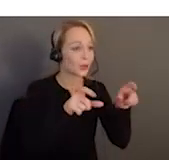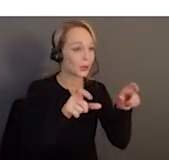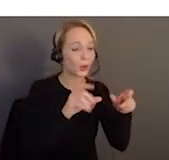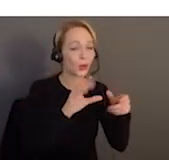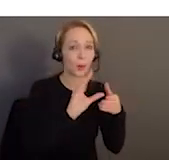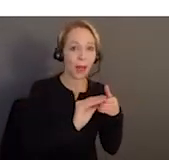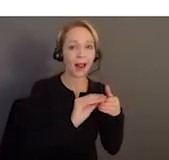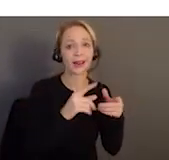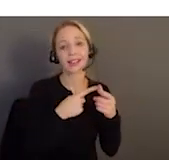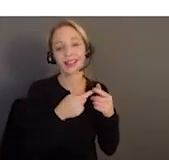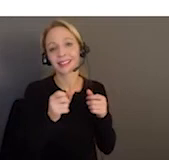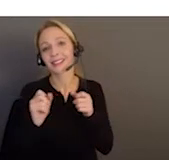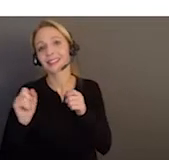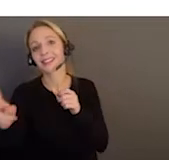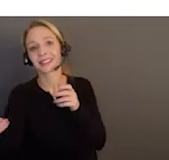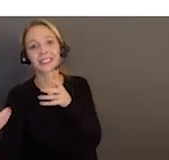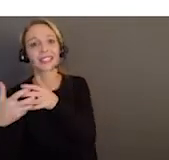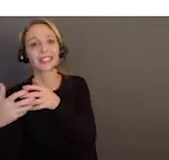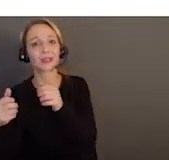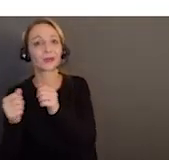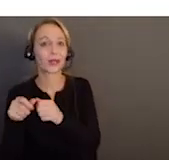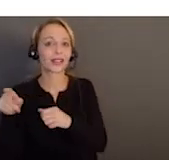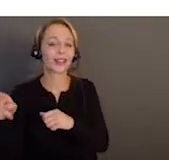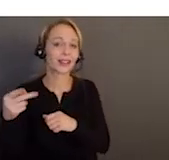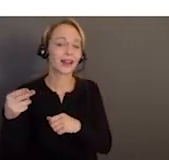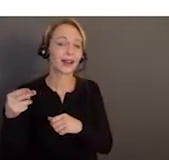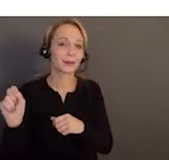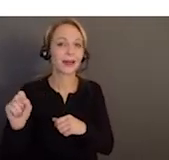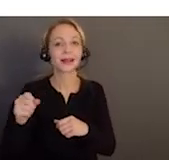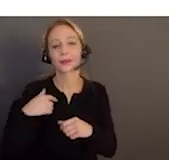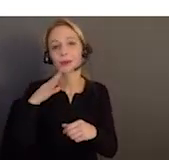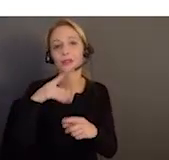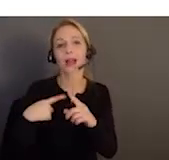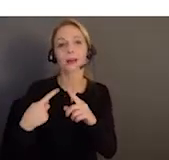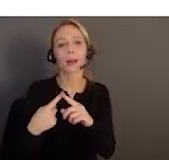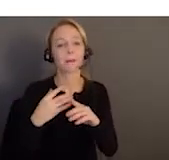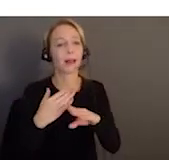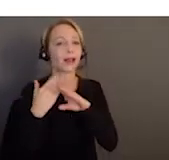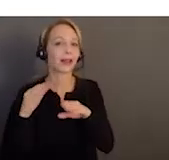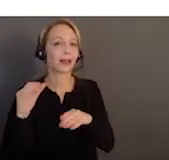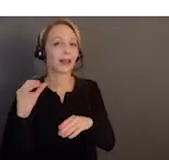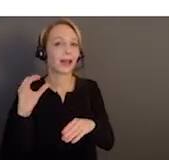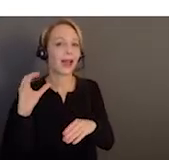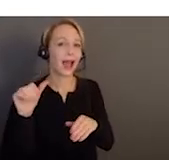THIS IS A BLOCKING ACTION AND GO INTO MORE DETAILS OF BLOCKING ACTIONS.